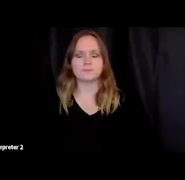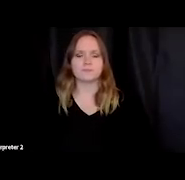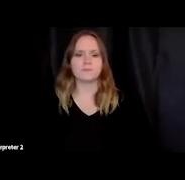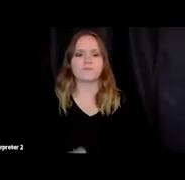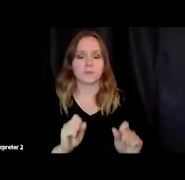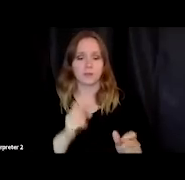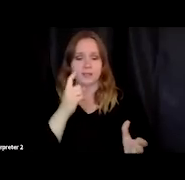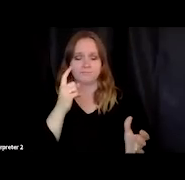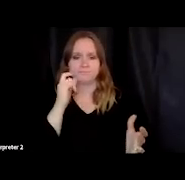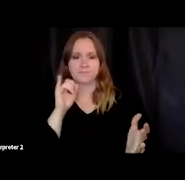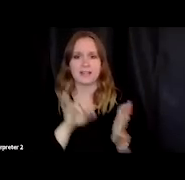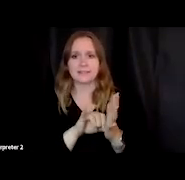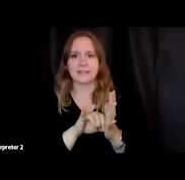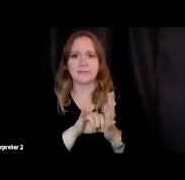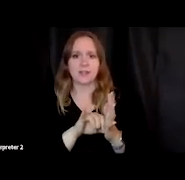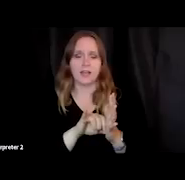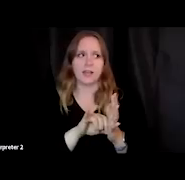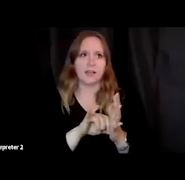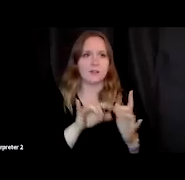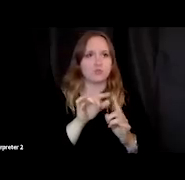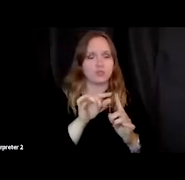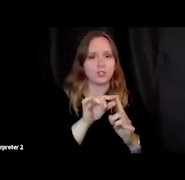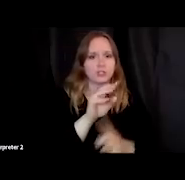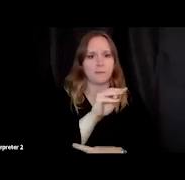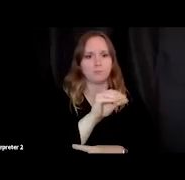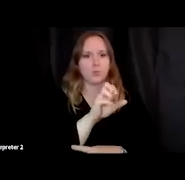with words like most, everything, nothing,